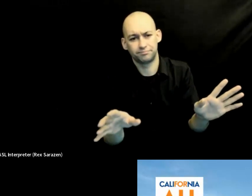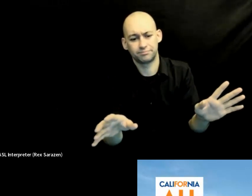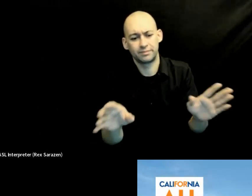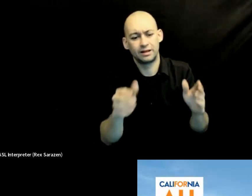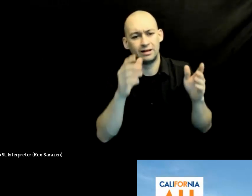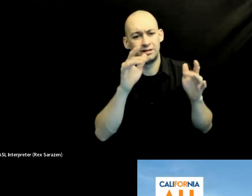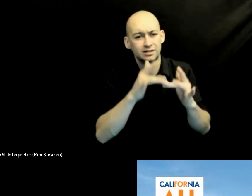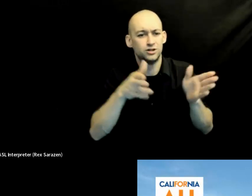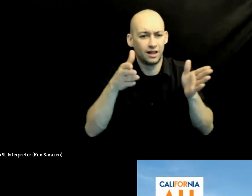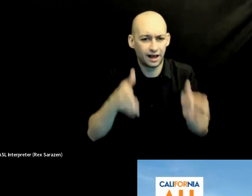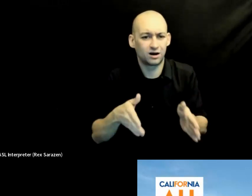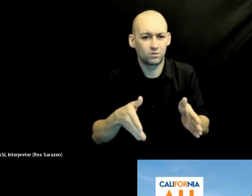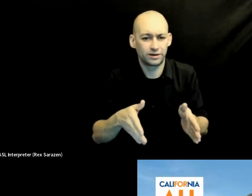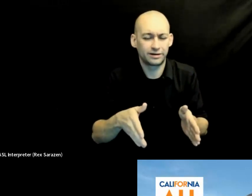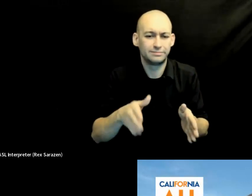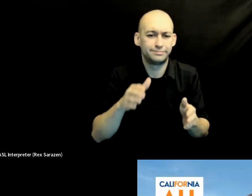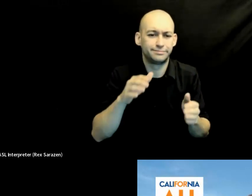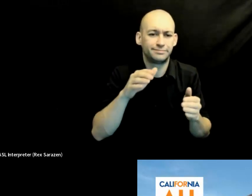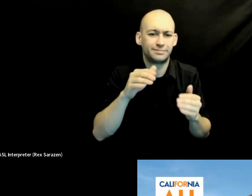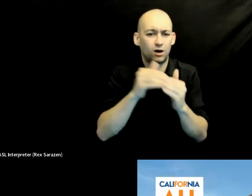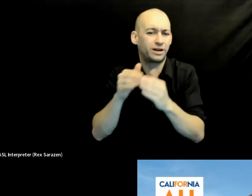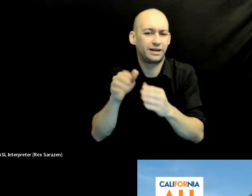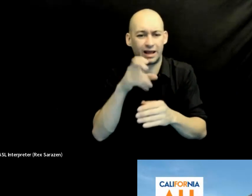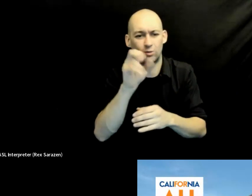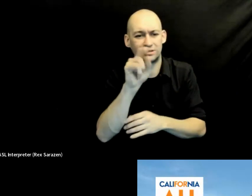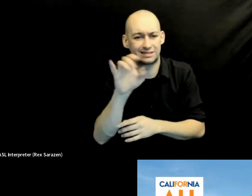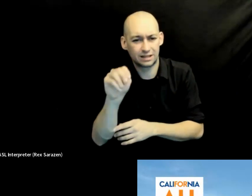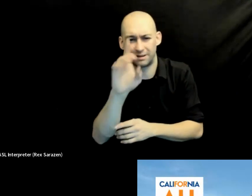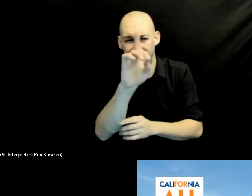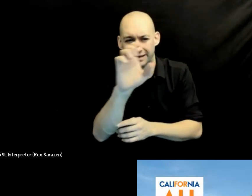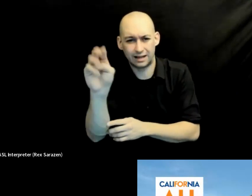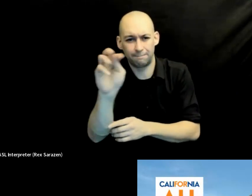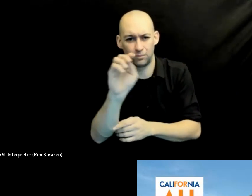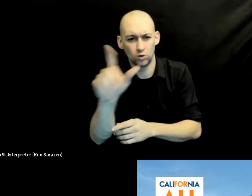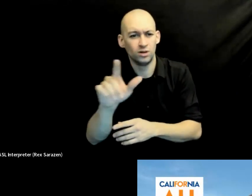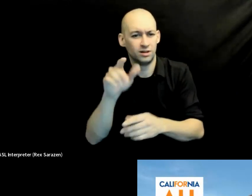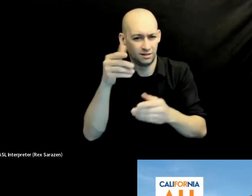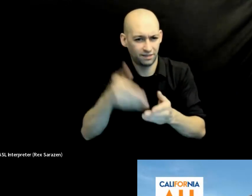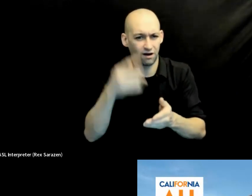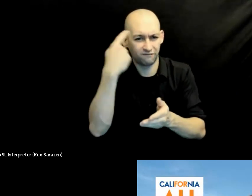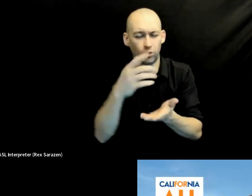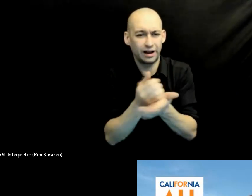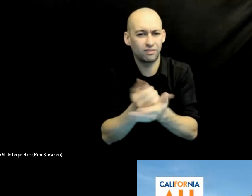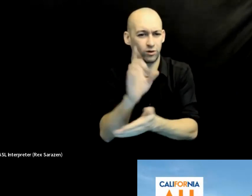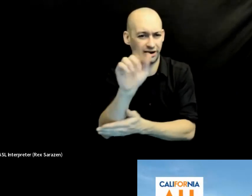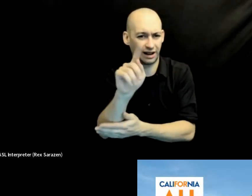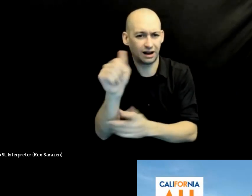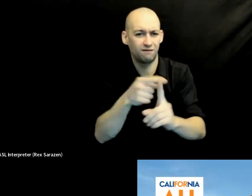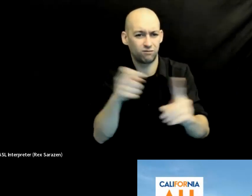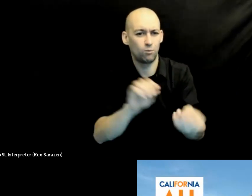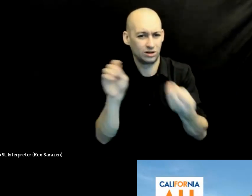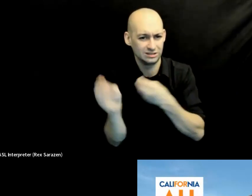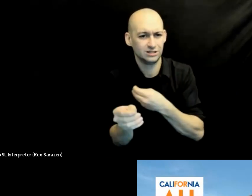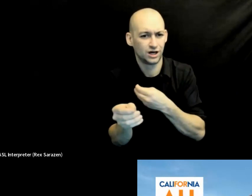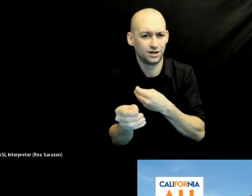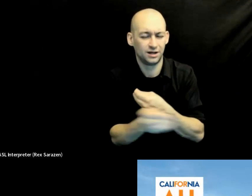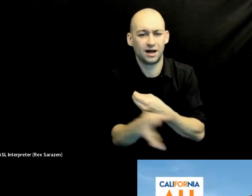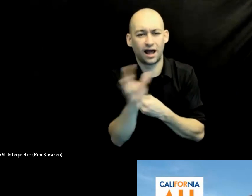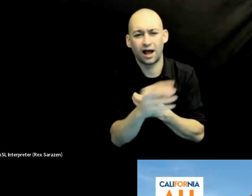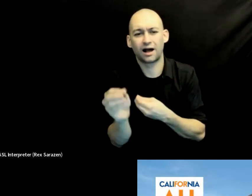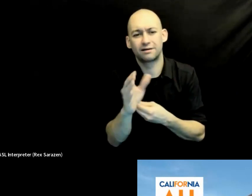ecosystem mapping tool itself was developed for us to gather data from organizations and support the